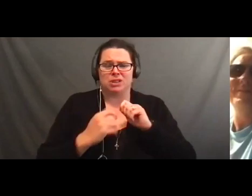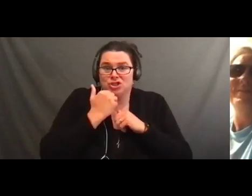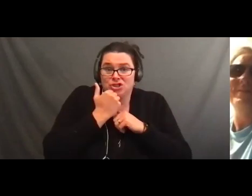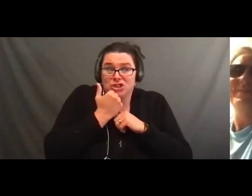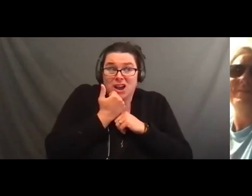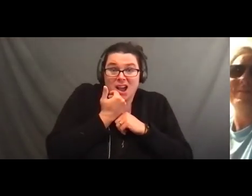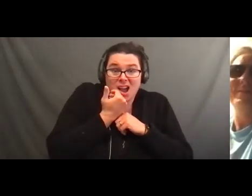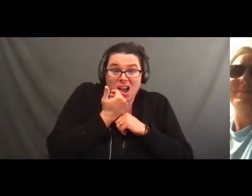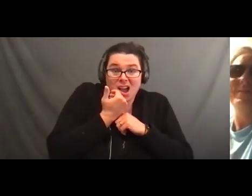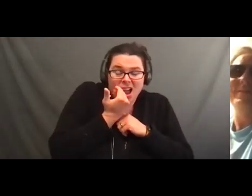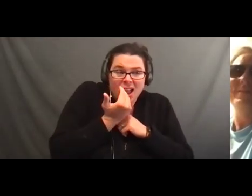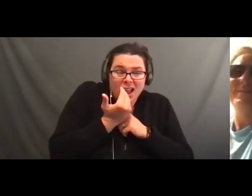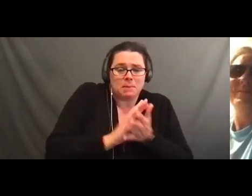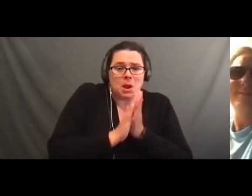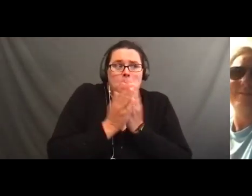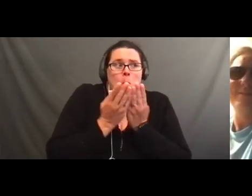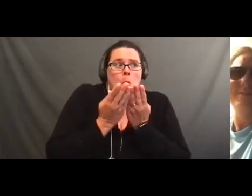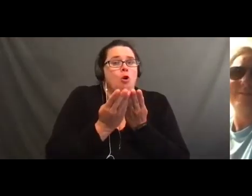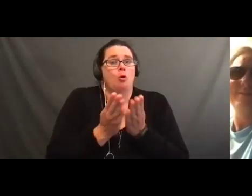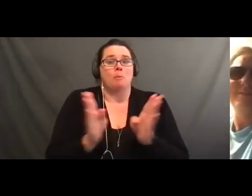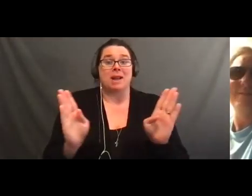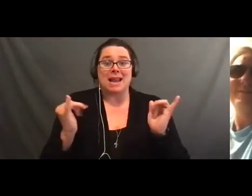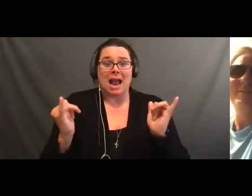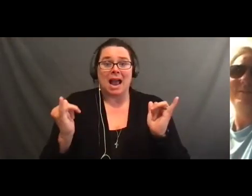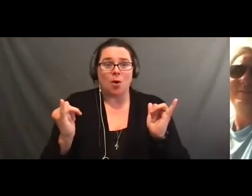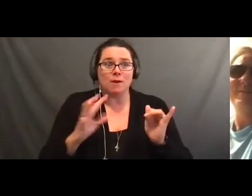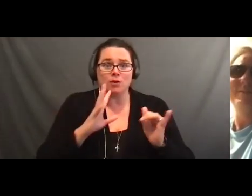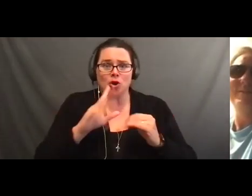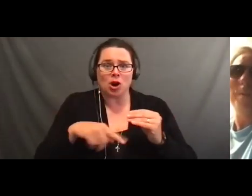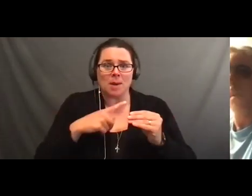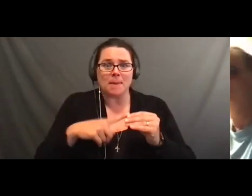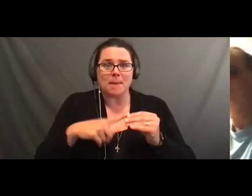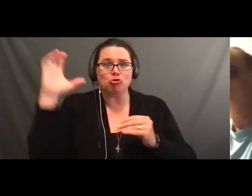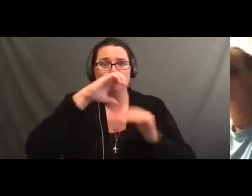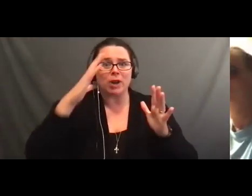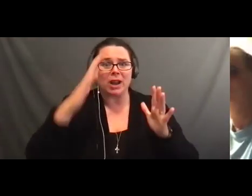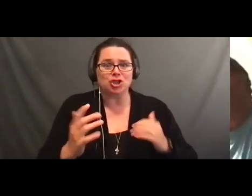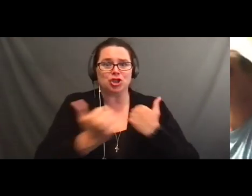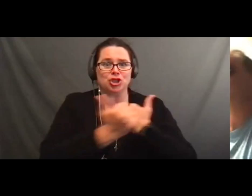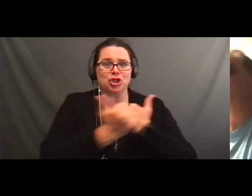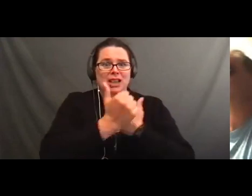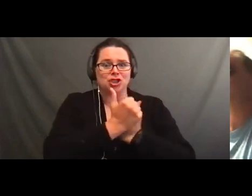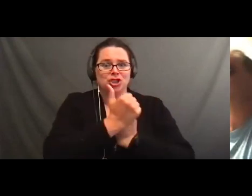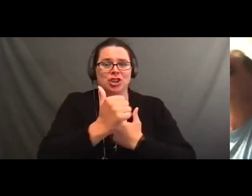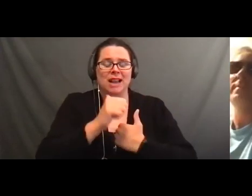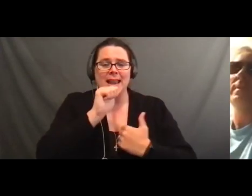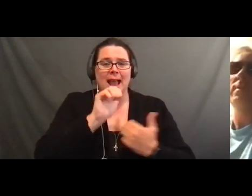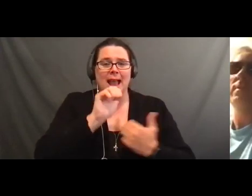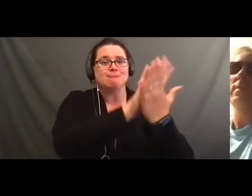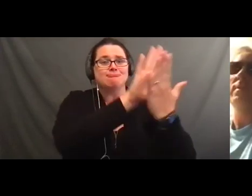the point where we have to talk about stranger danger and not give five to everybody in the store.